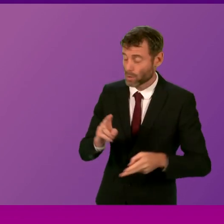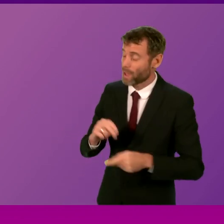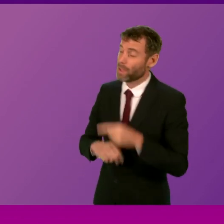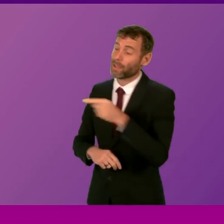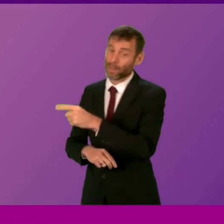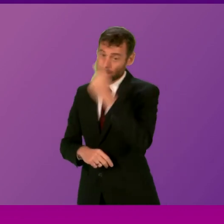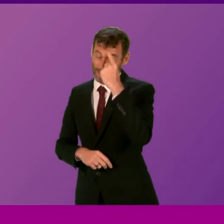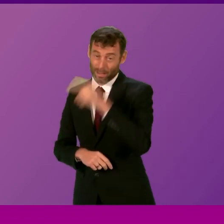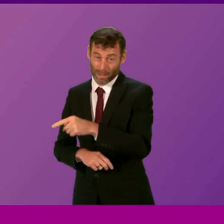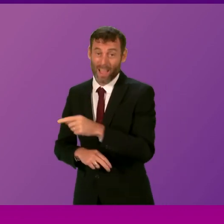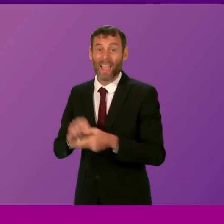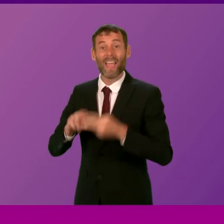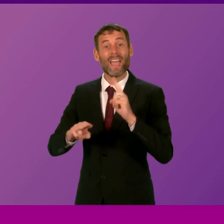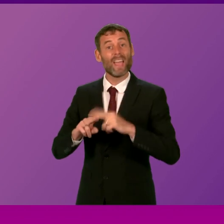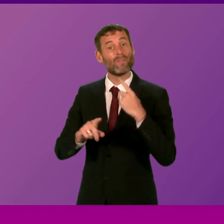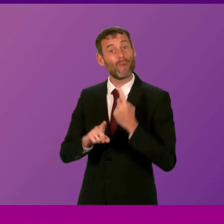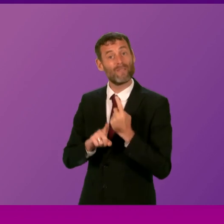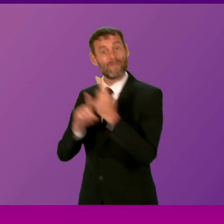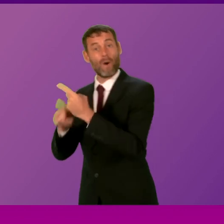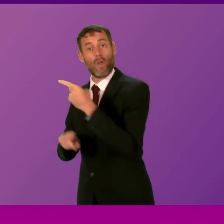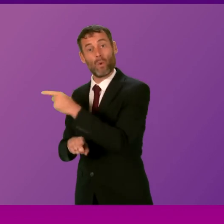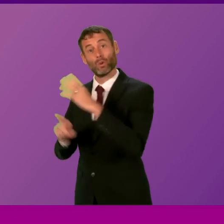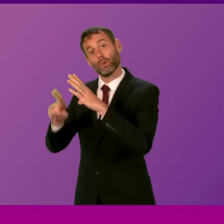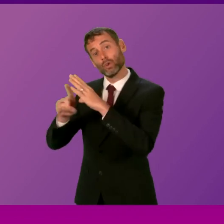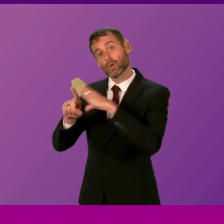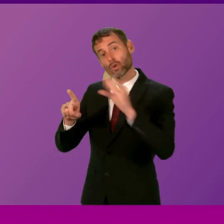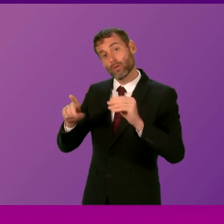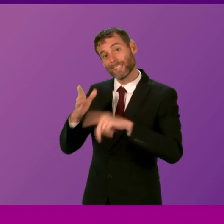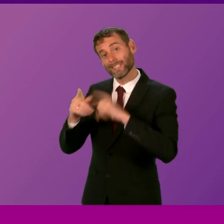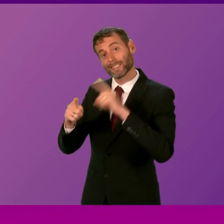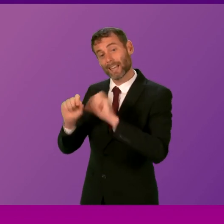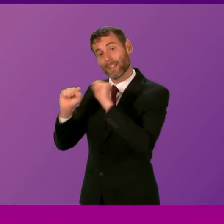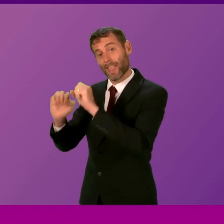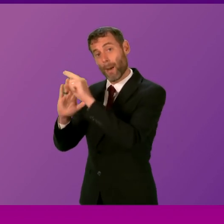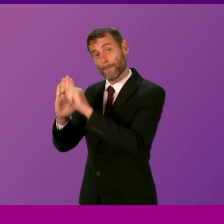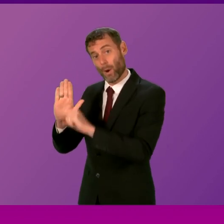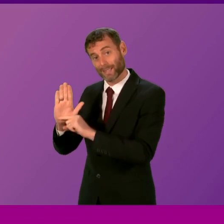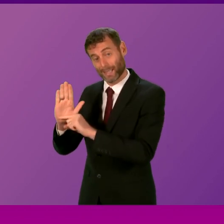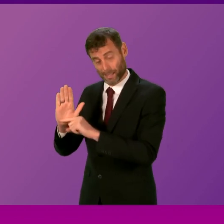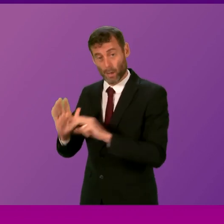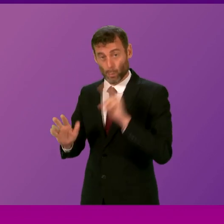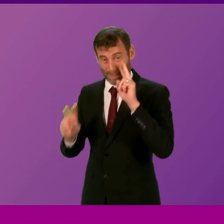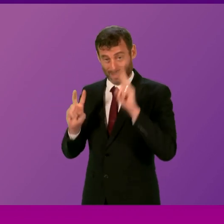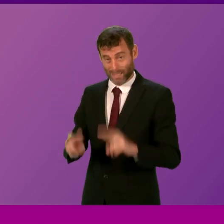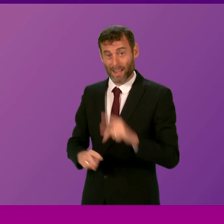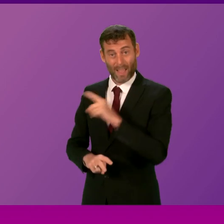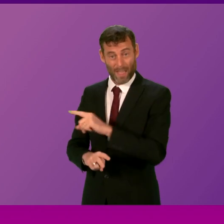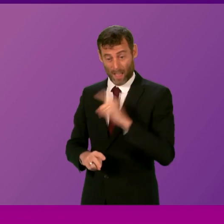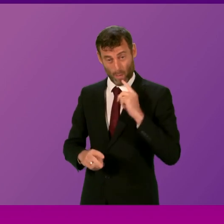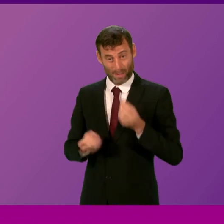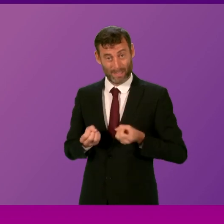suggesting—the Tory tax policies—we would have £1 billion less for public services in our coffers.